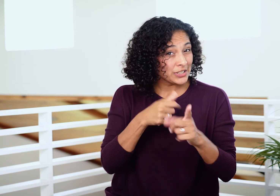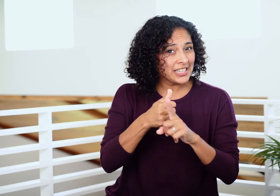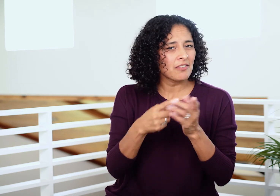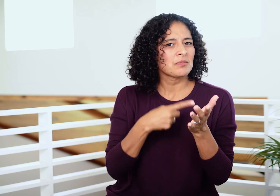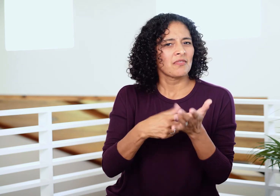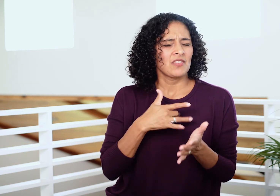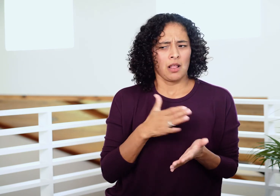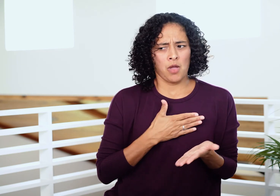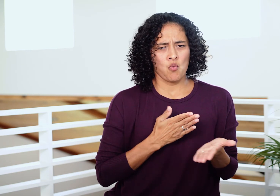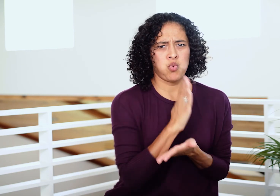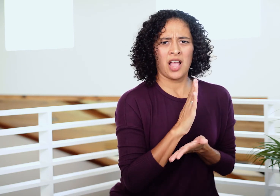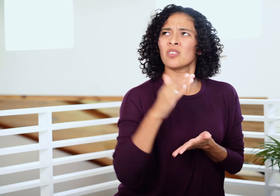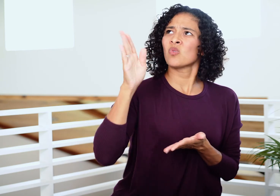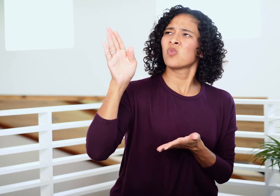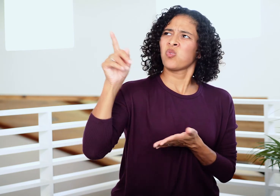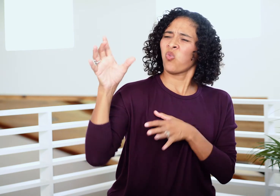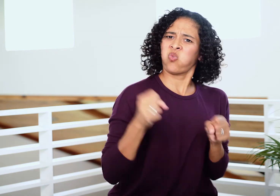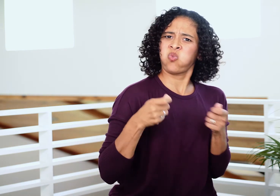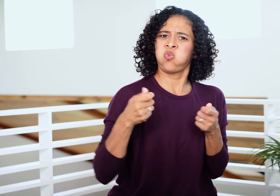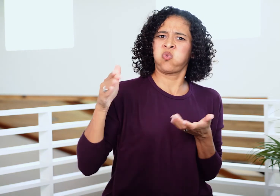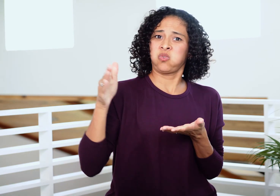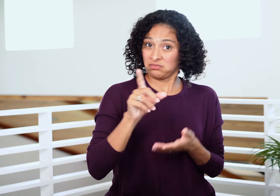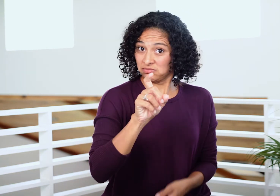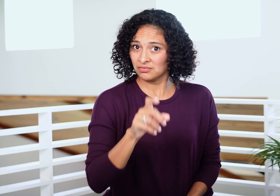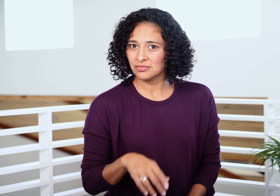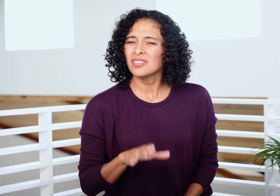Where do you feel like He’s infringing on your rights with His sovereignty?